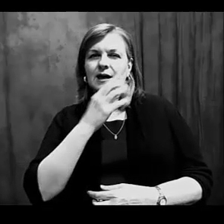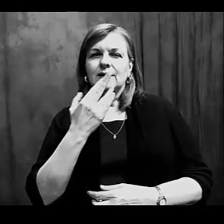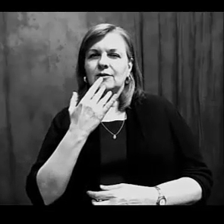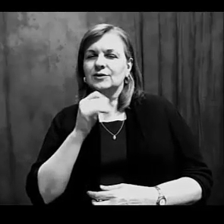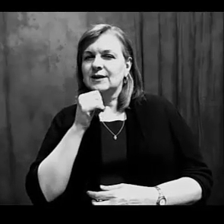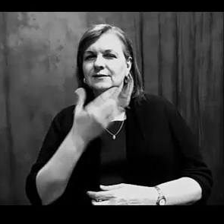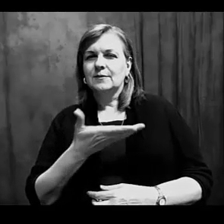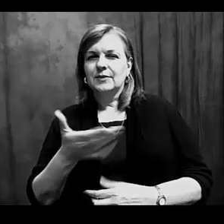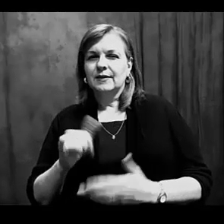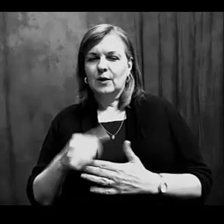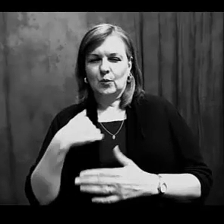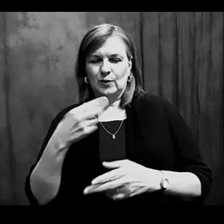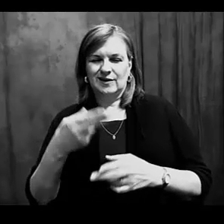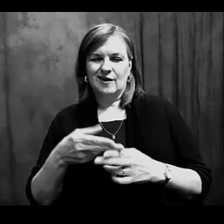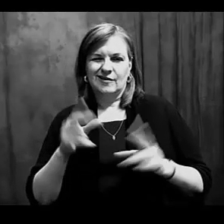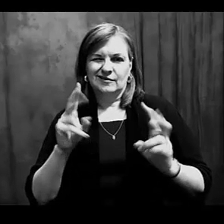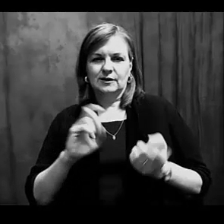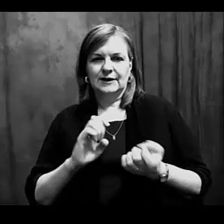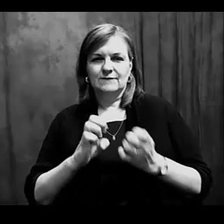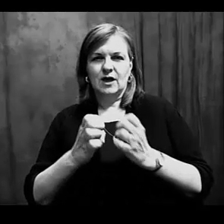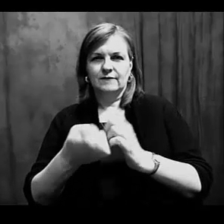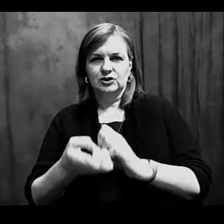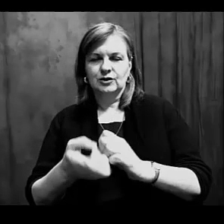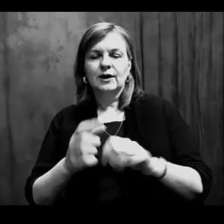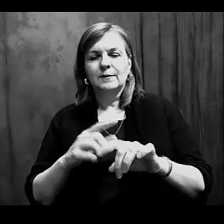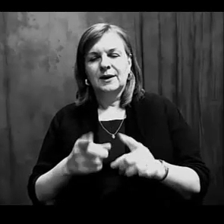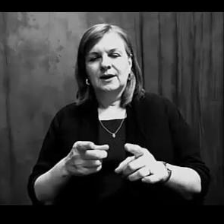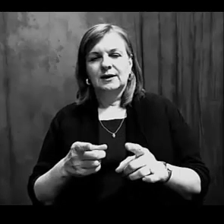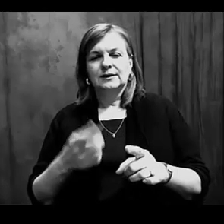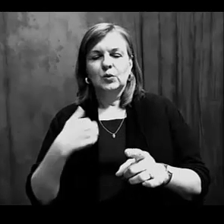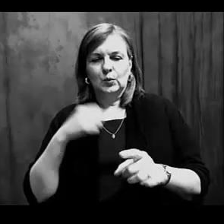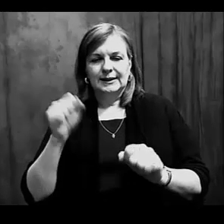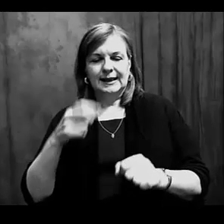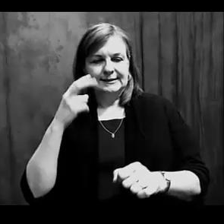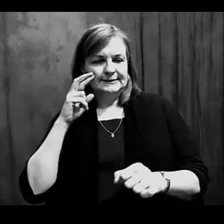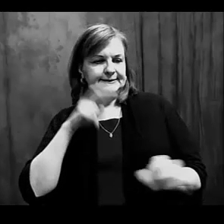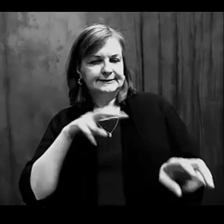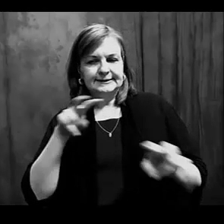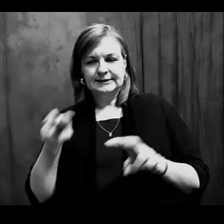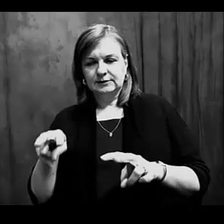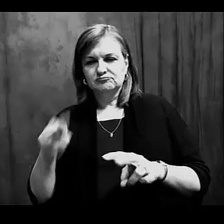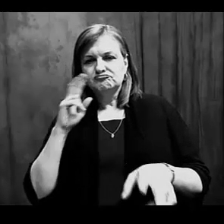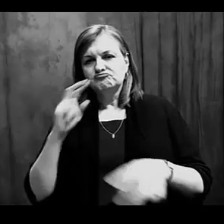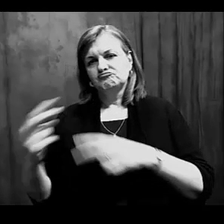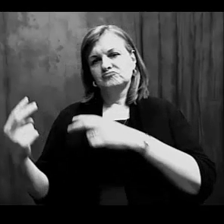something that we would look at is evolving but we can certainly look at it